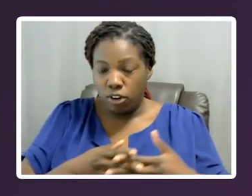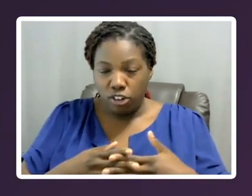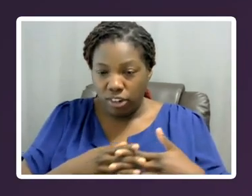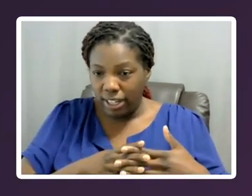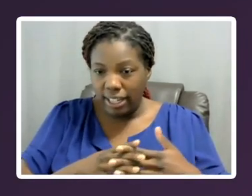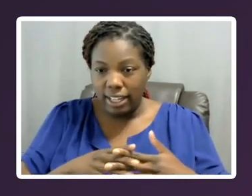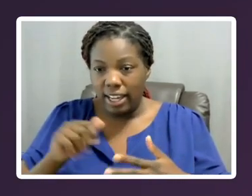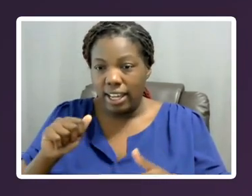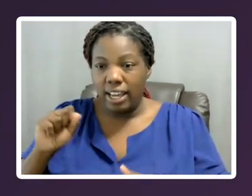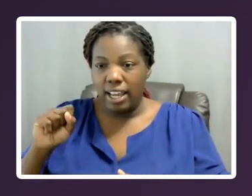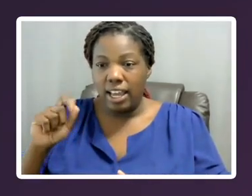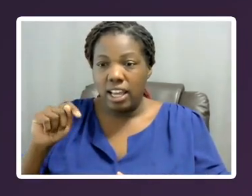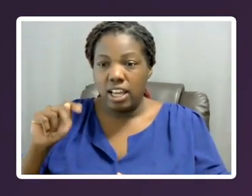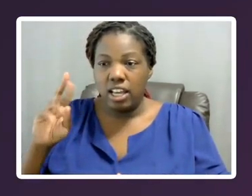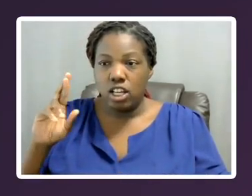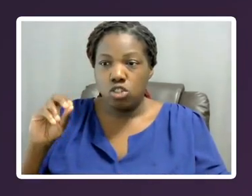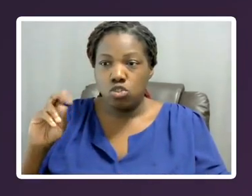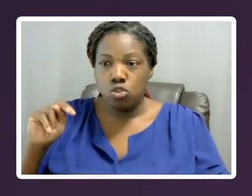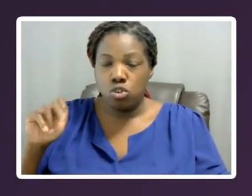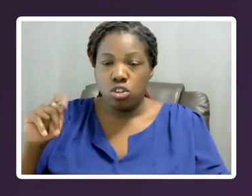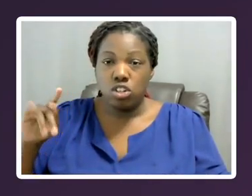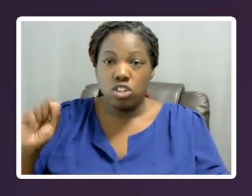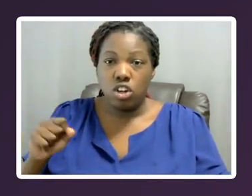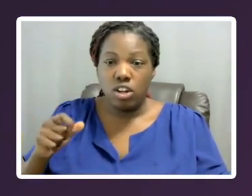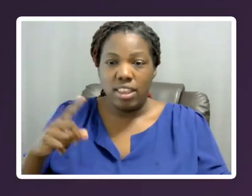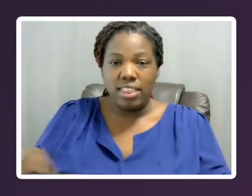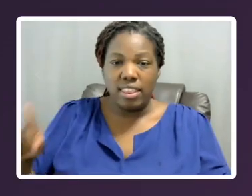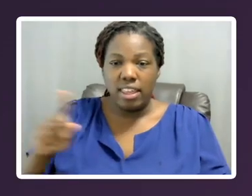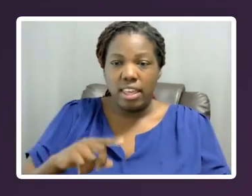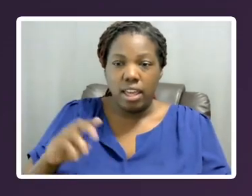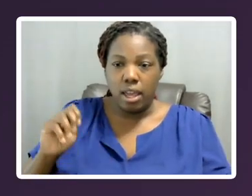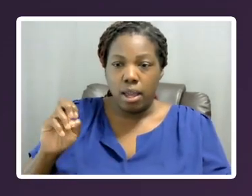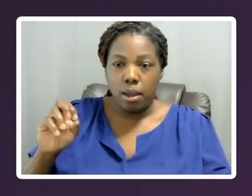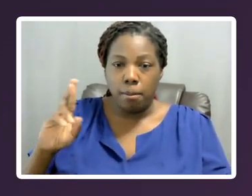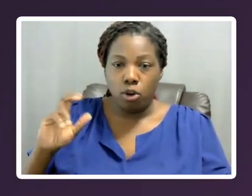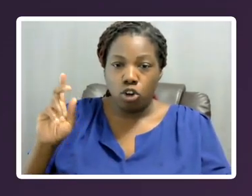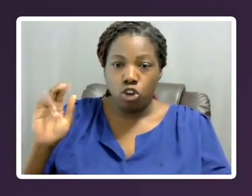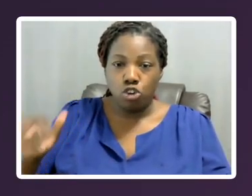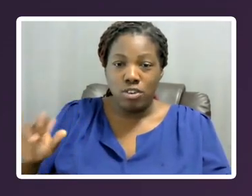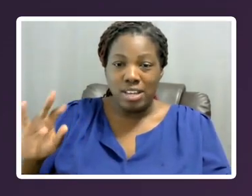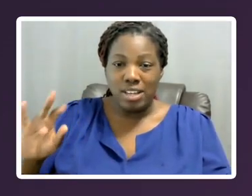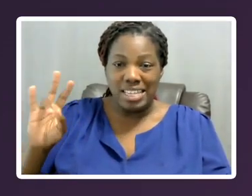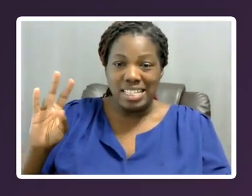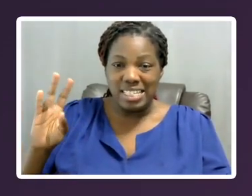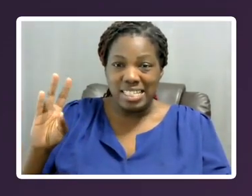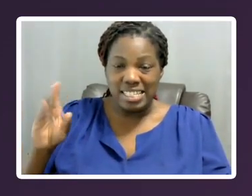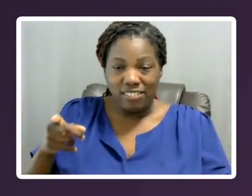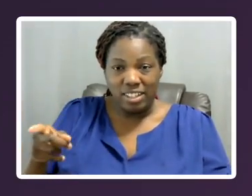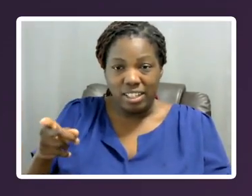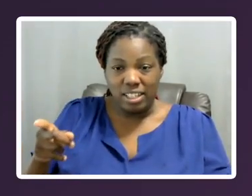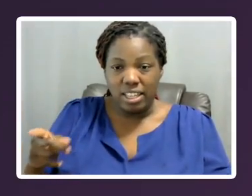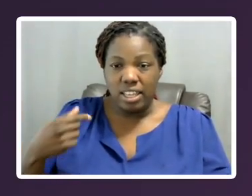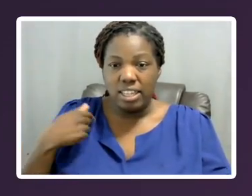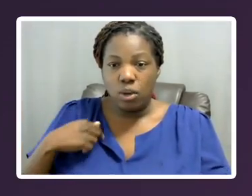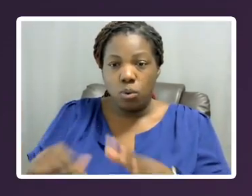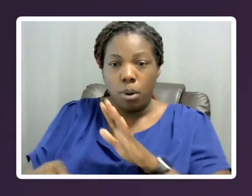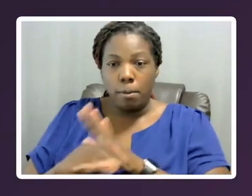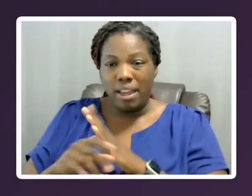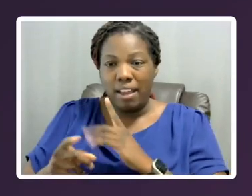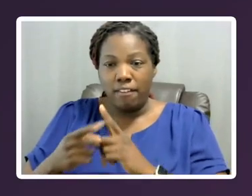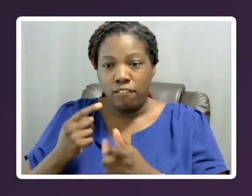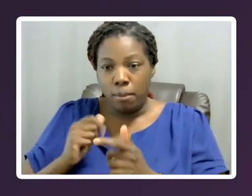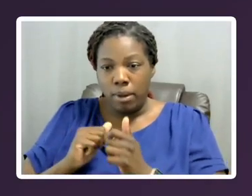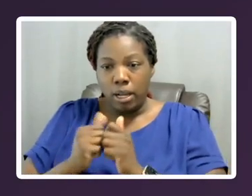these were the Mercury 7 astronauts that were chosen from a competitive pool of test pilots.